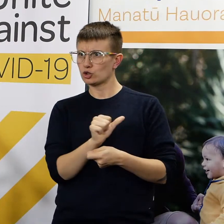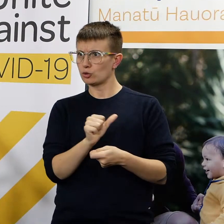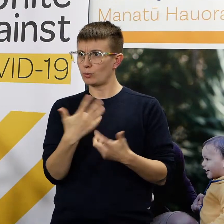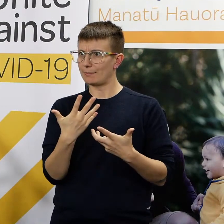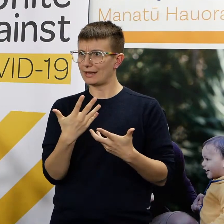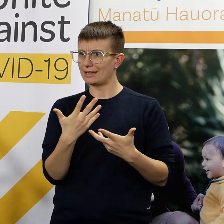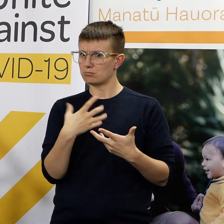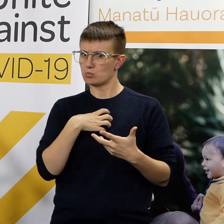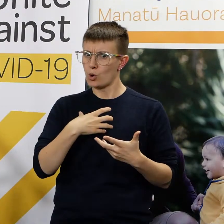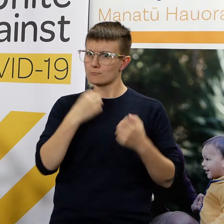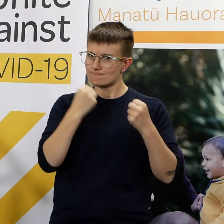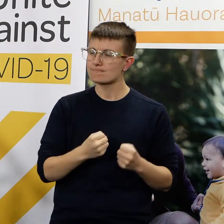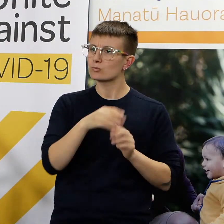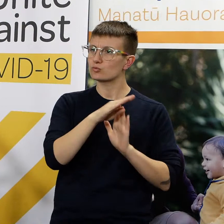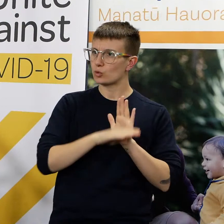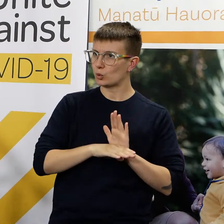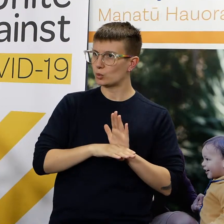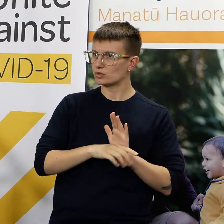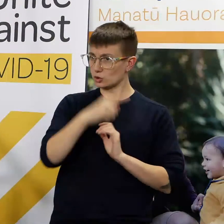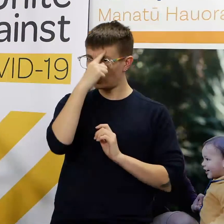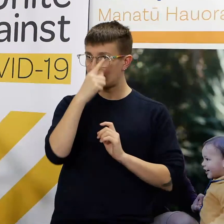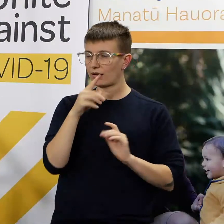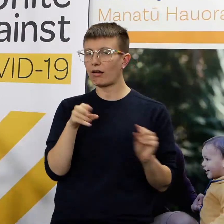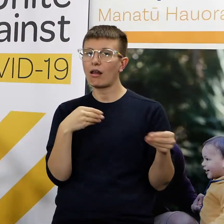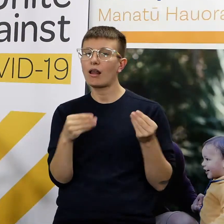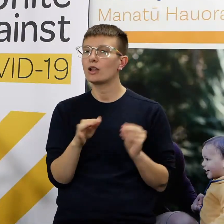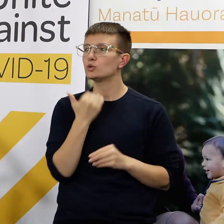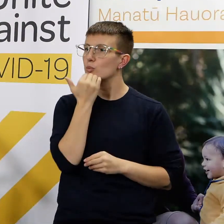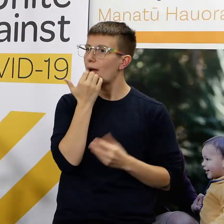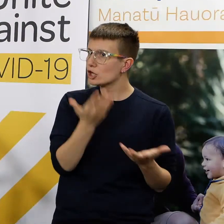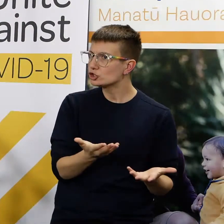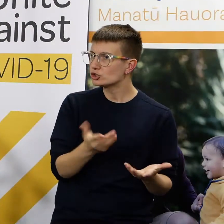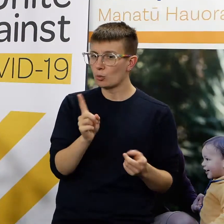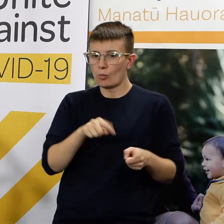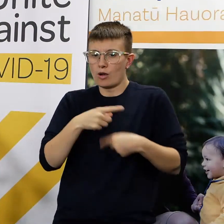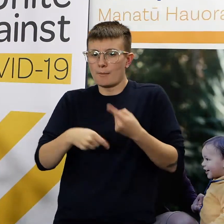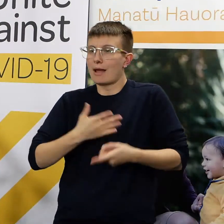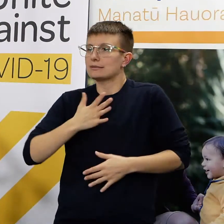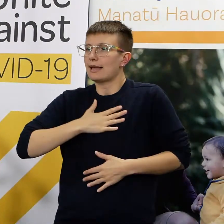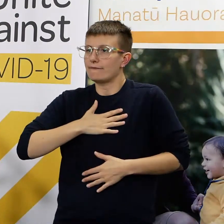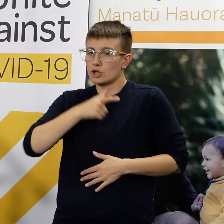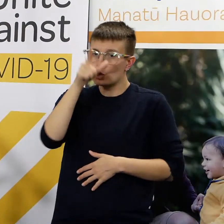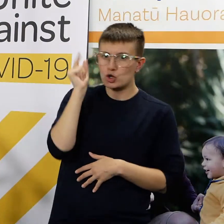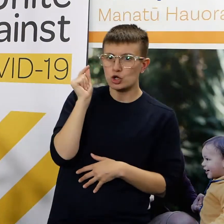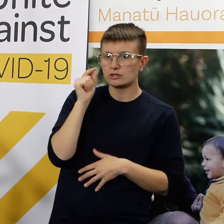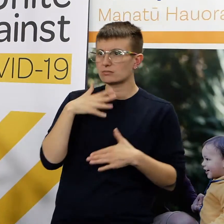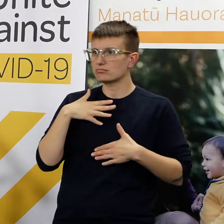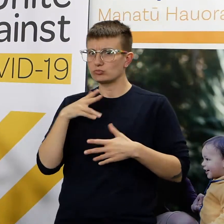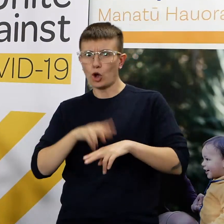are at the hospital with those dying people? These are all matters that need to be weighed up,